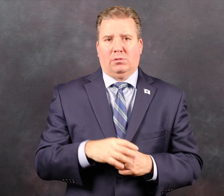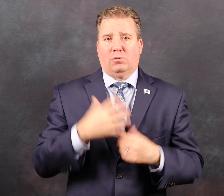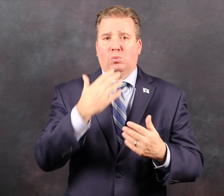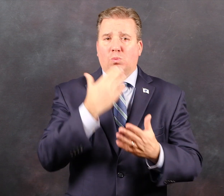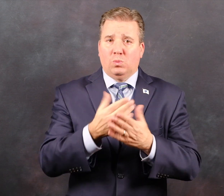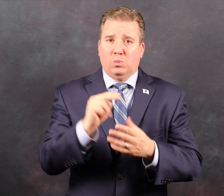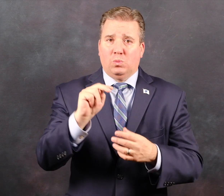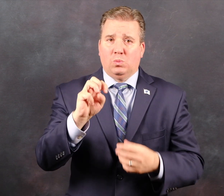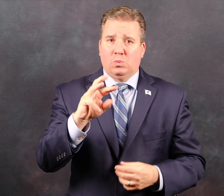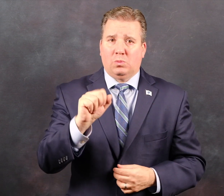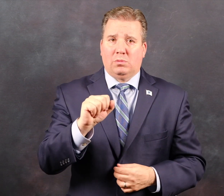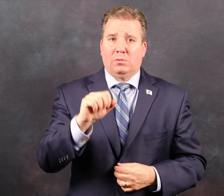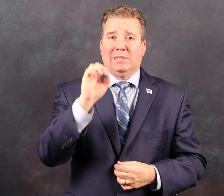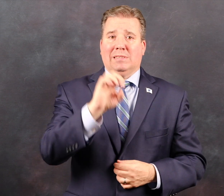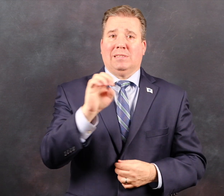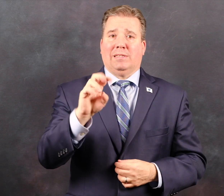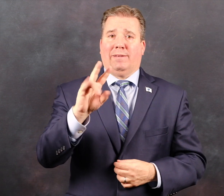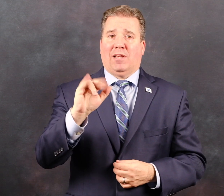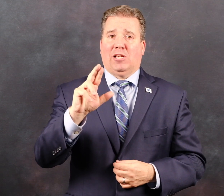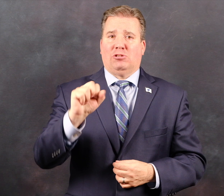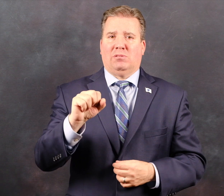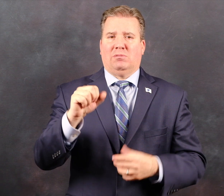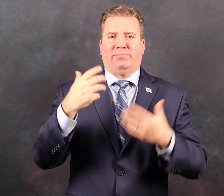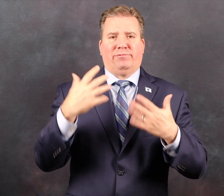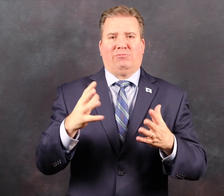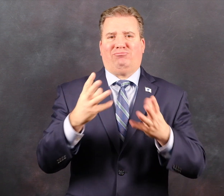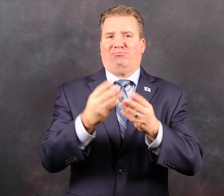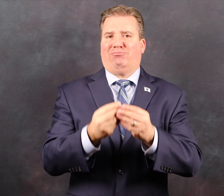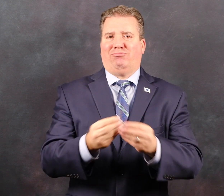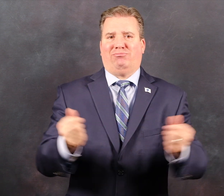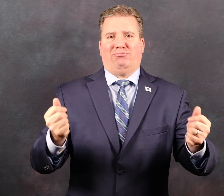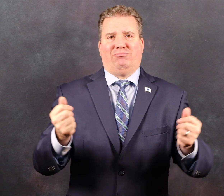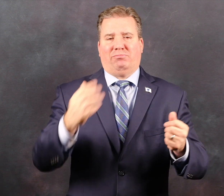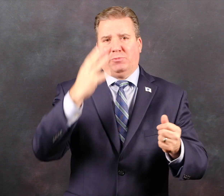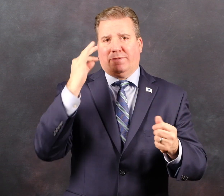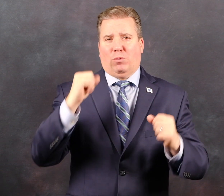On a lighter note, the threat of contracting the EEE virus has waned as the first cold